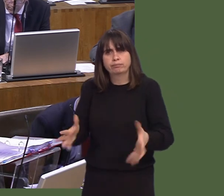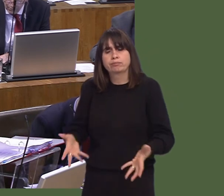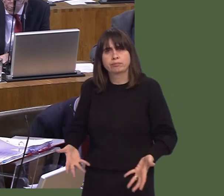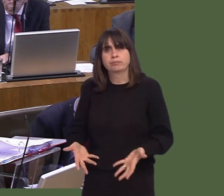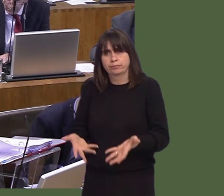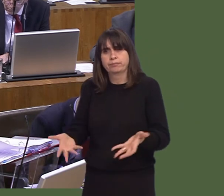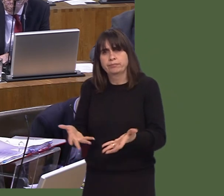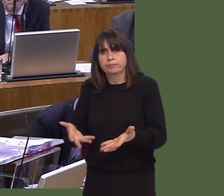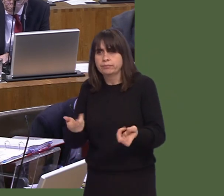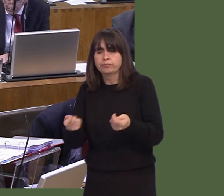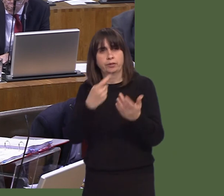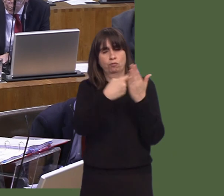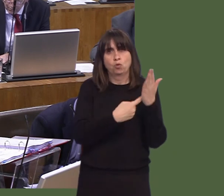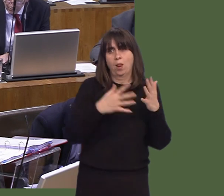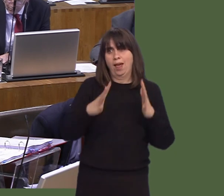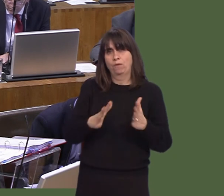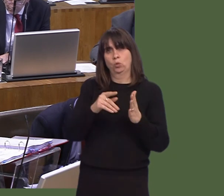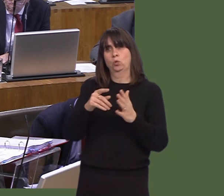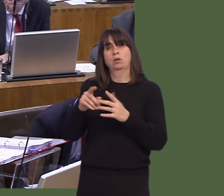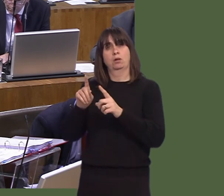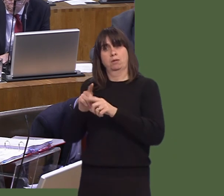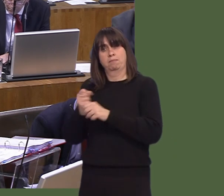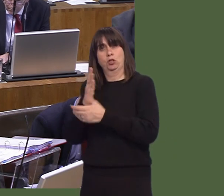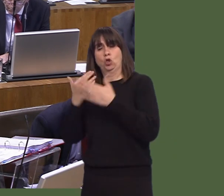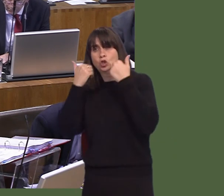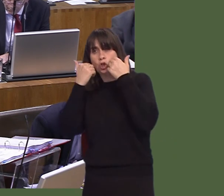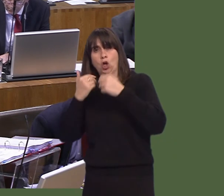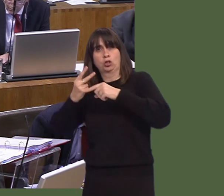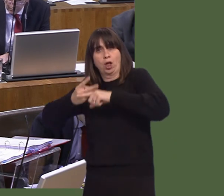century schools and education programme will be announced, and how will these building